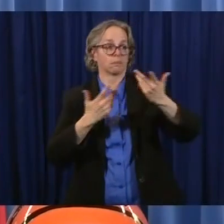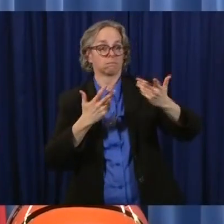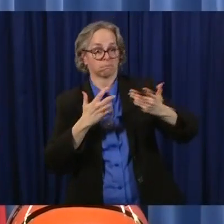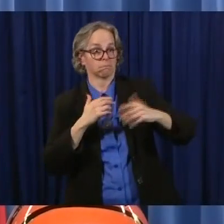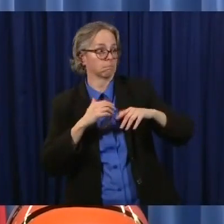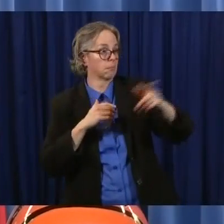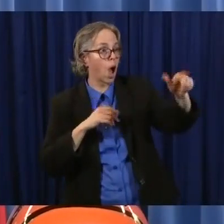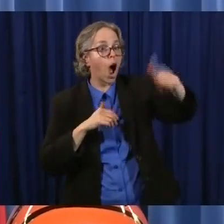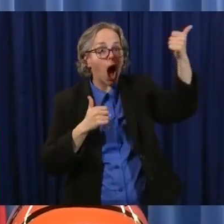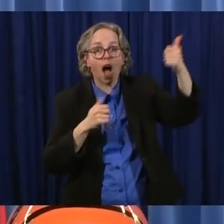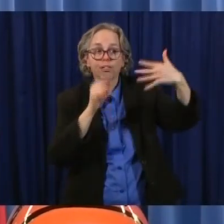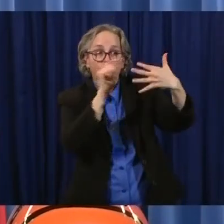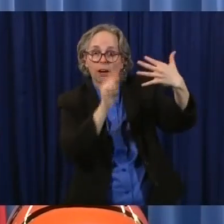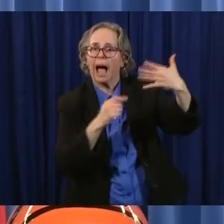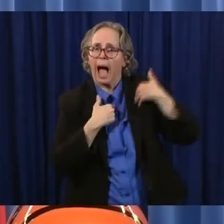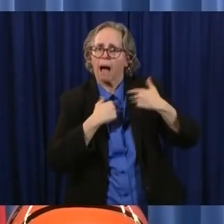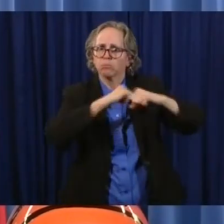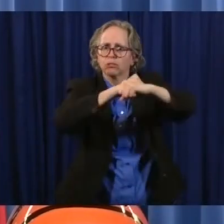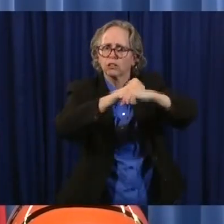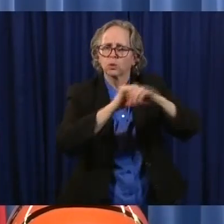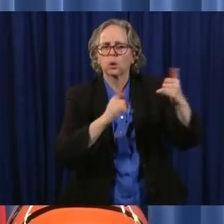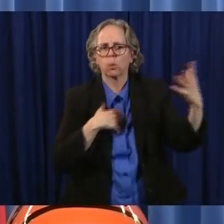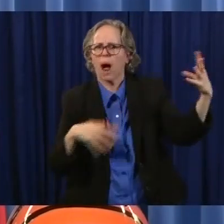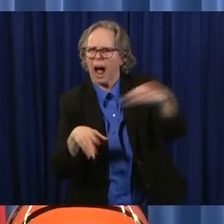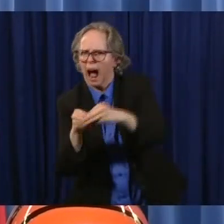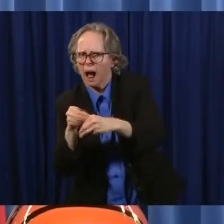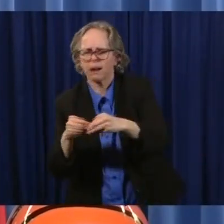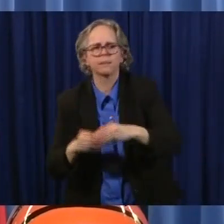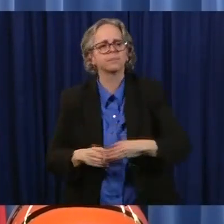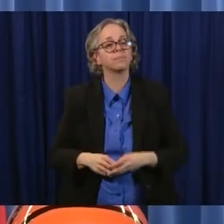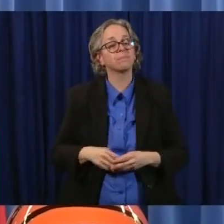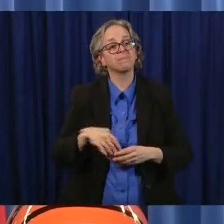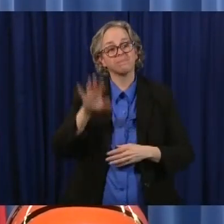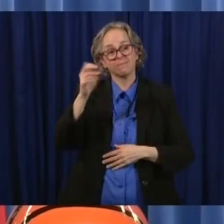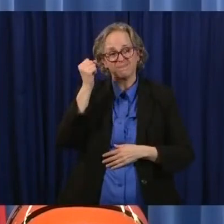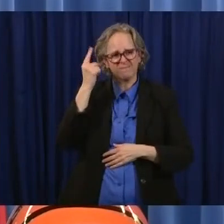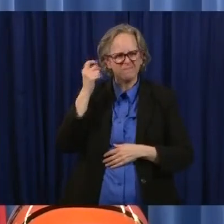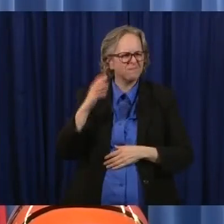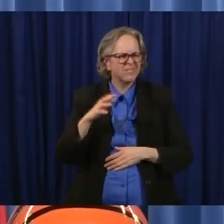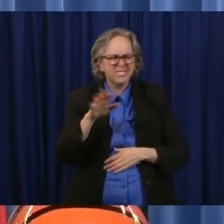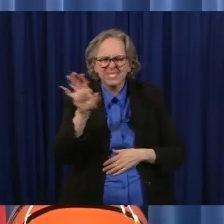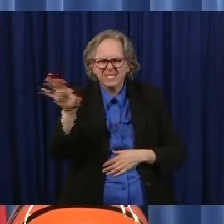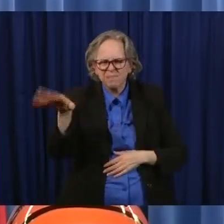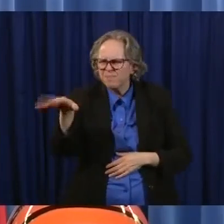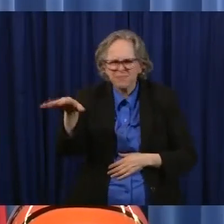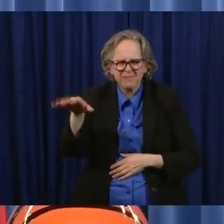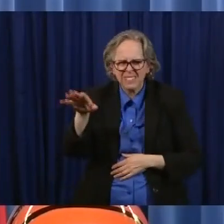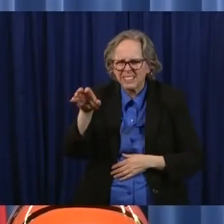BETWEEN PEOPLE IS STILL GOING TO BE A BARRIER THAT WE CAN USE . WE ALSO HAVE OTHER BARRIERS